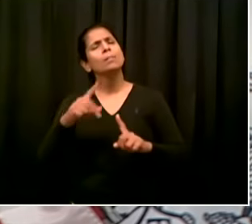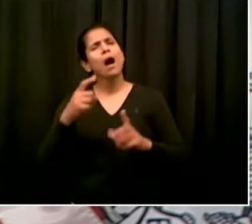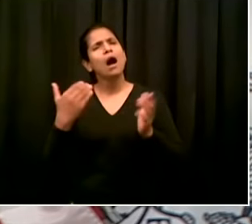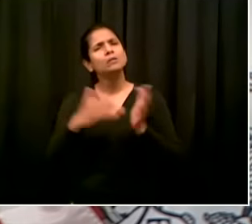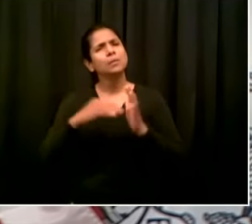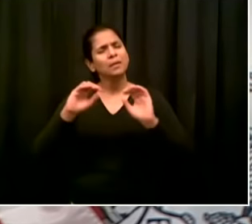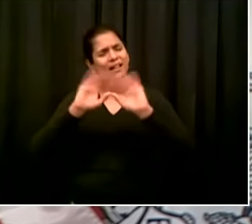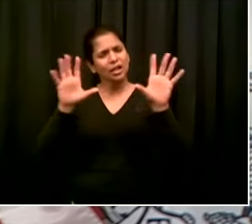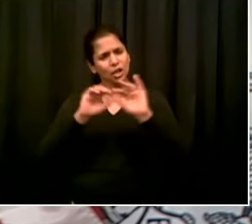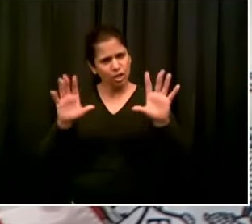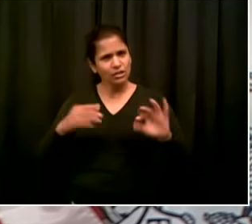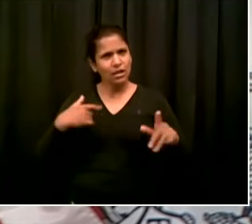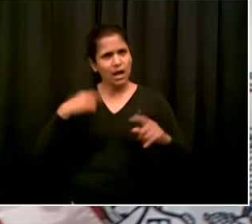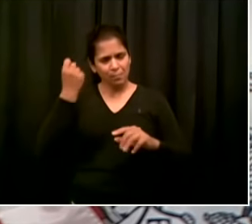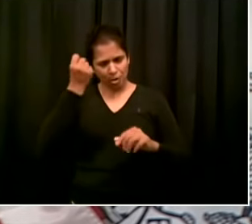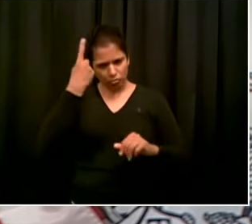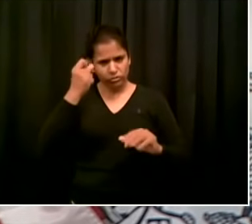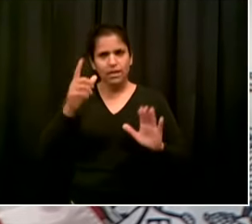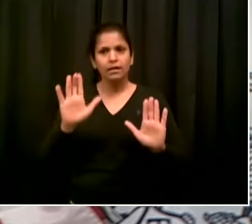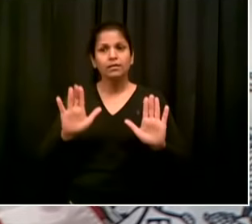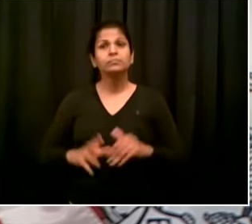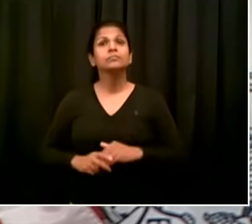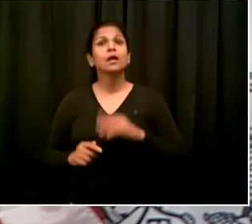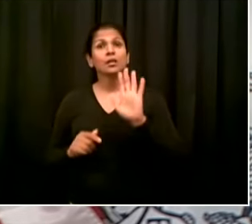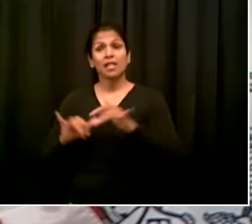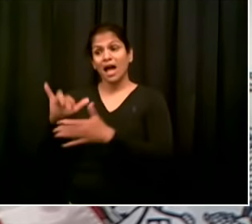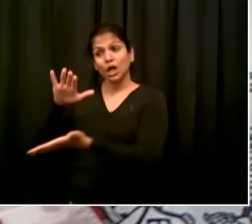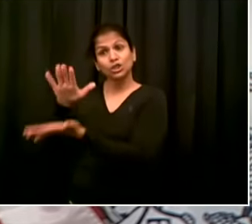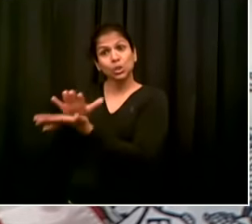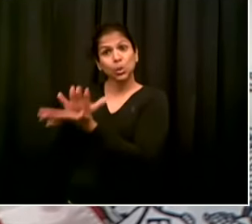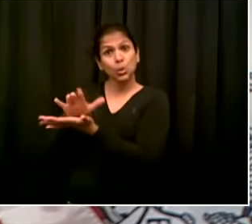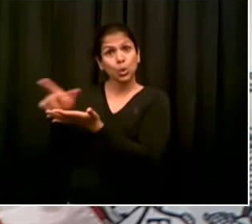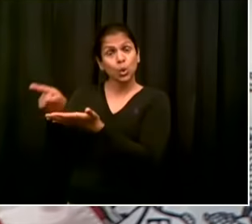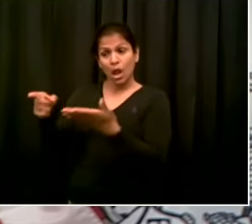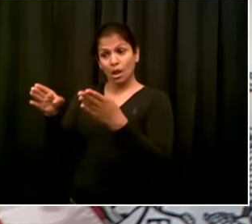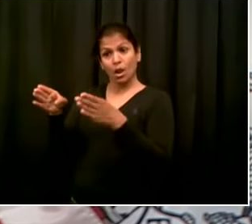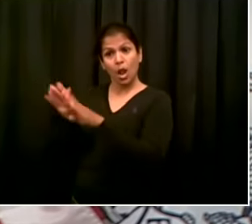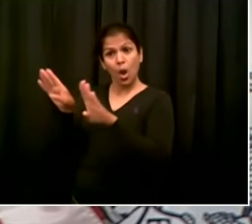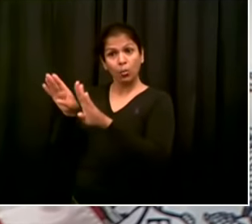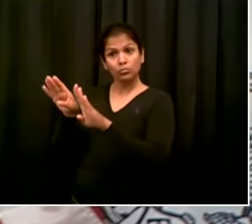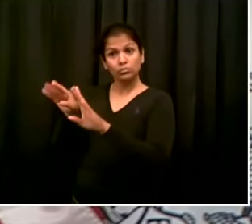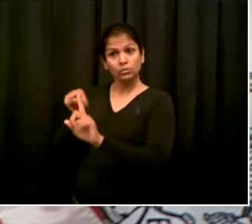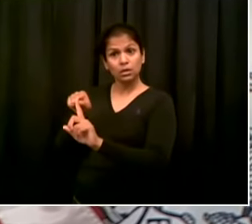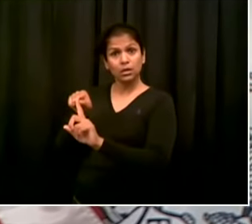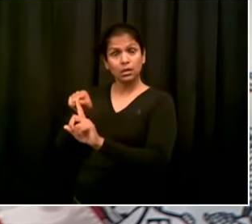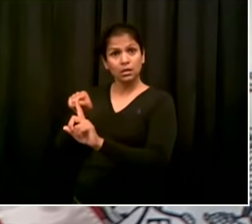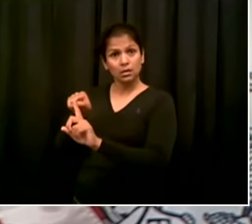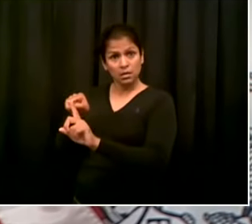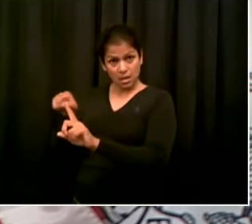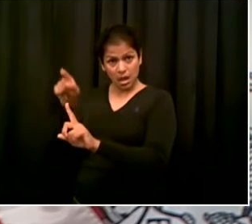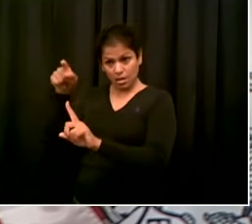HAVANE OUTBREAK SPECIFICALLY, AGAIN THE NUMBERS SPEAK FOR THEMLSEV, ES